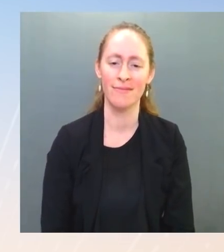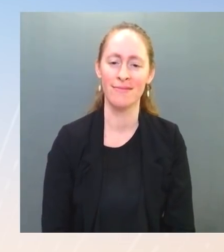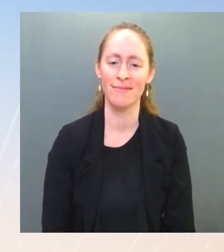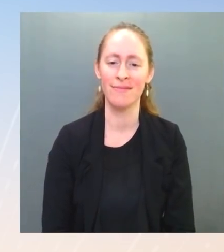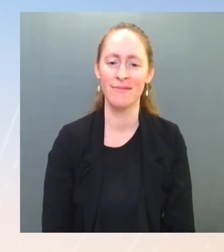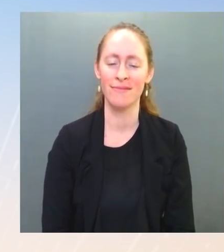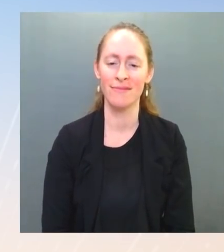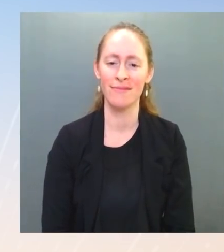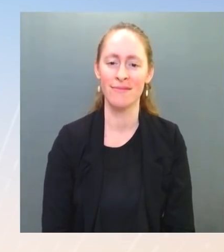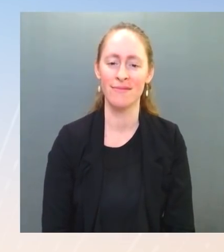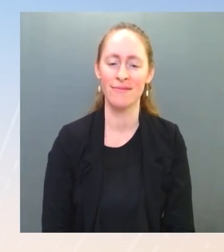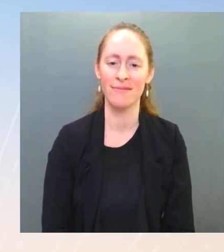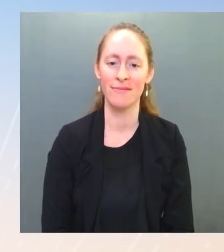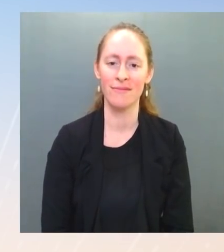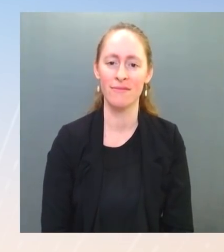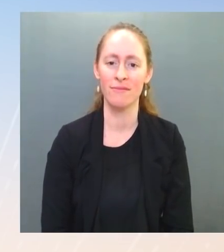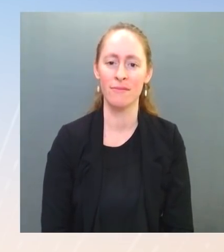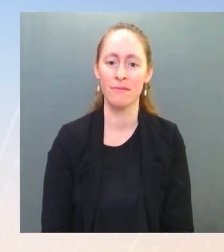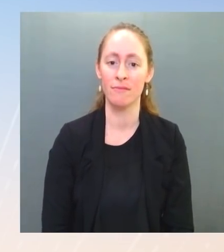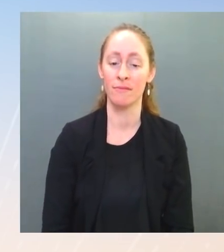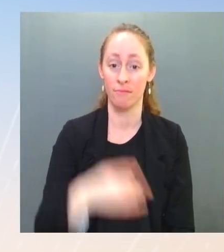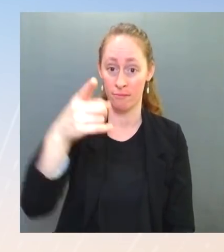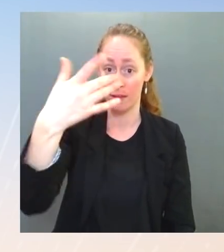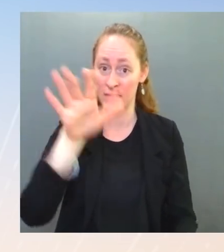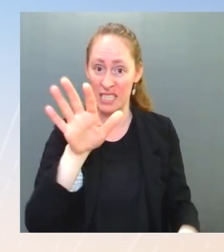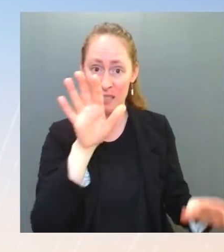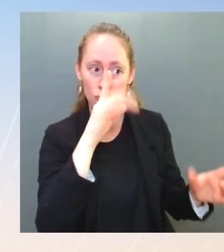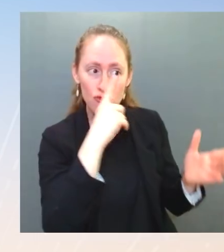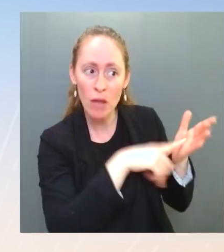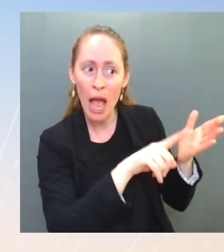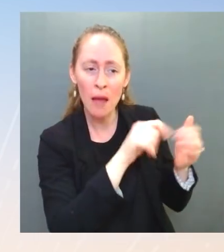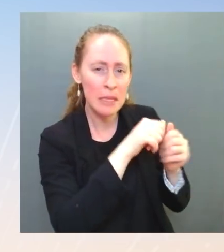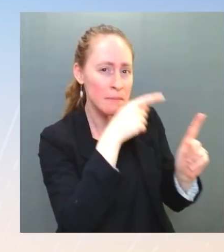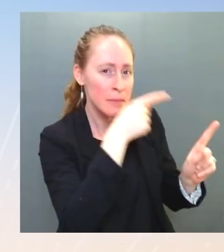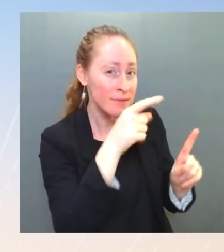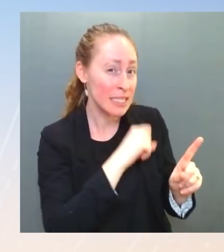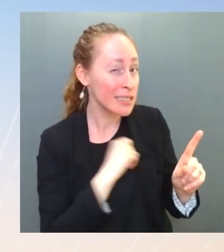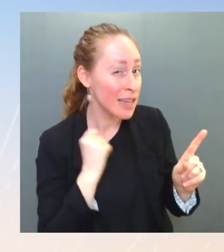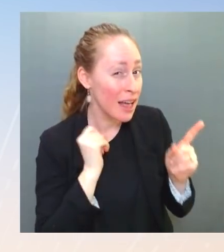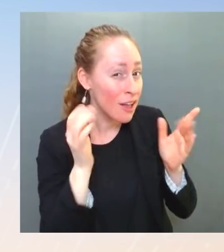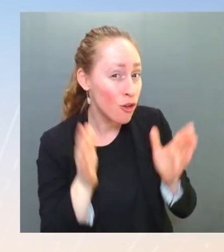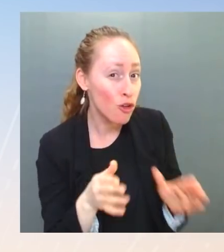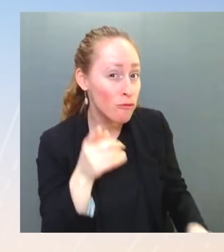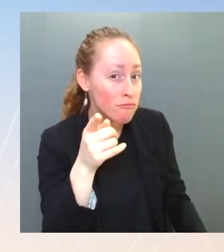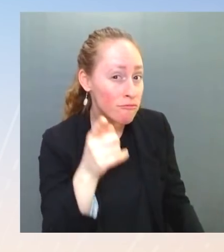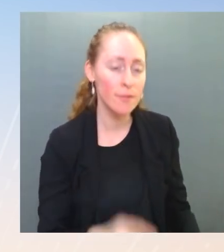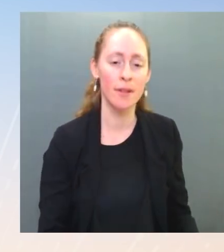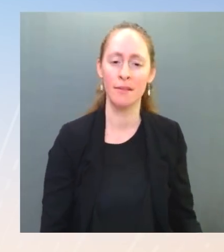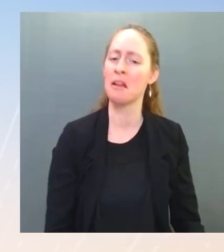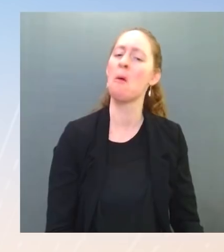but obviously since he's just making this announcement today, I would expect that the outreach picks up from here. The Press: Okay.